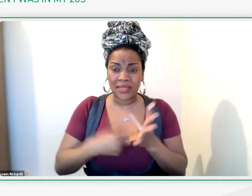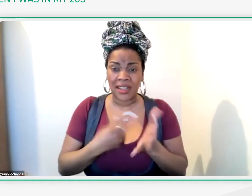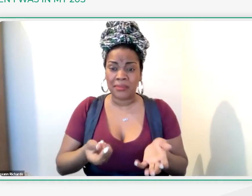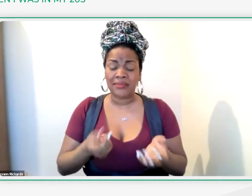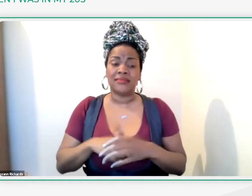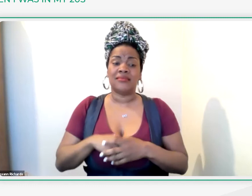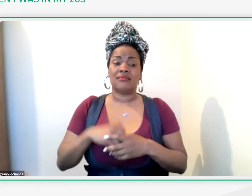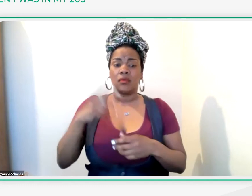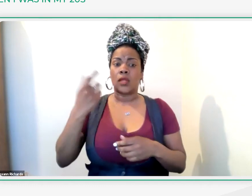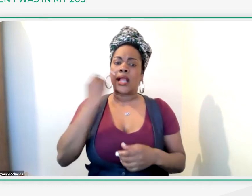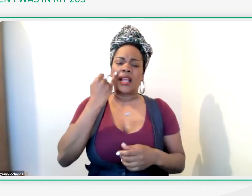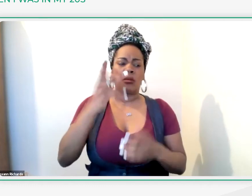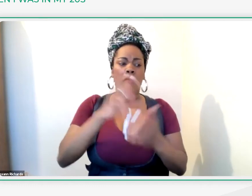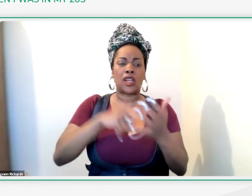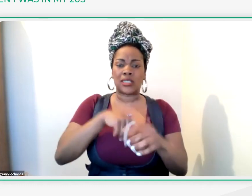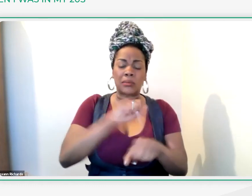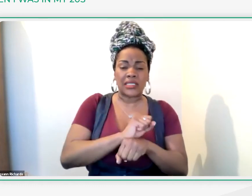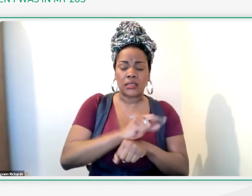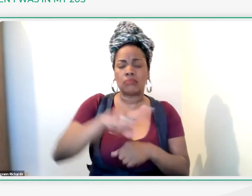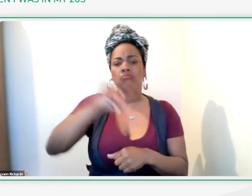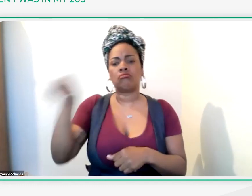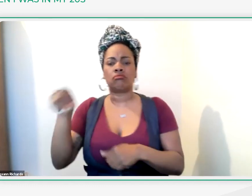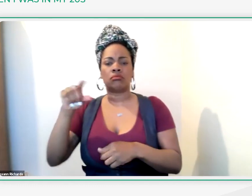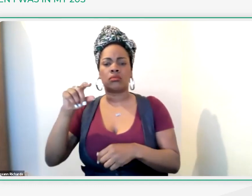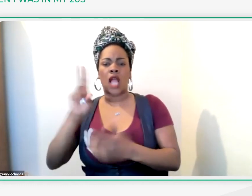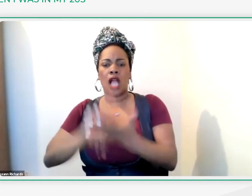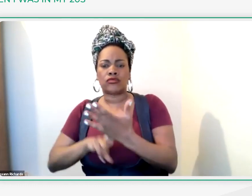This is really worth it sometimes.